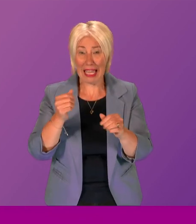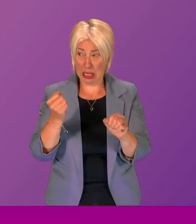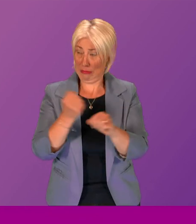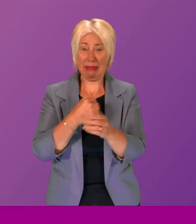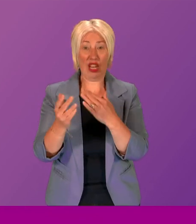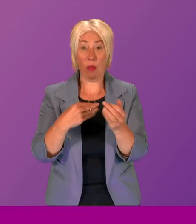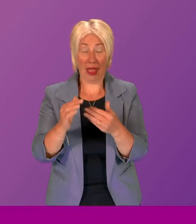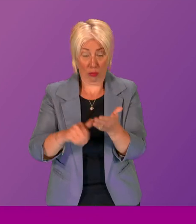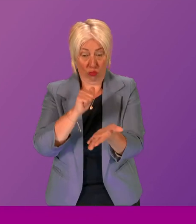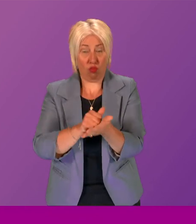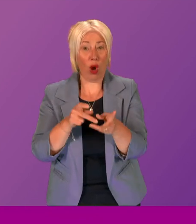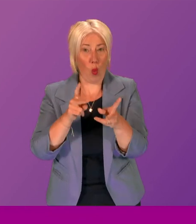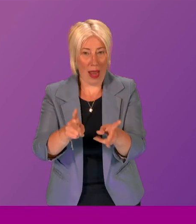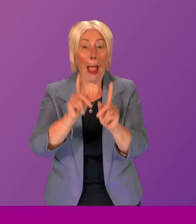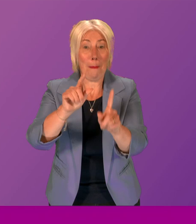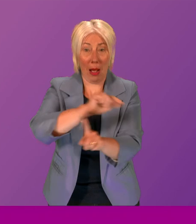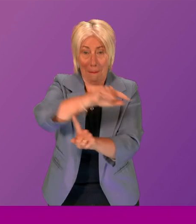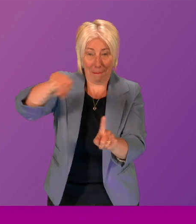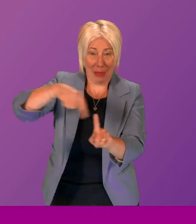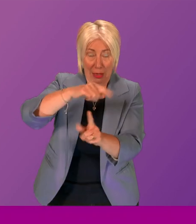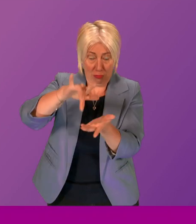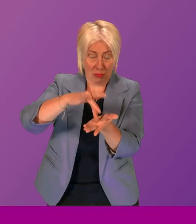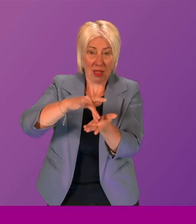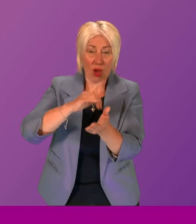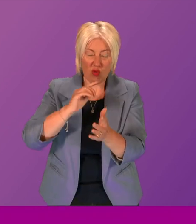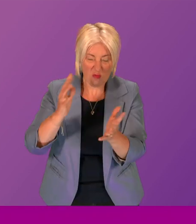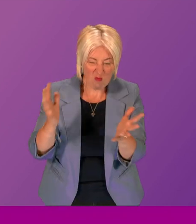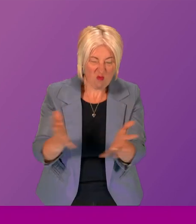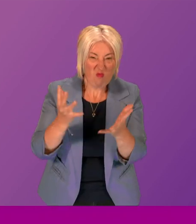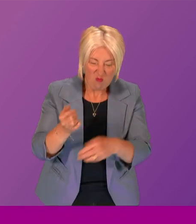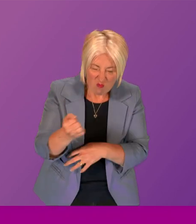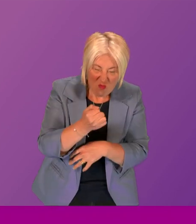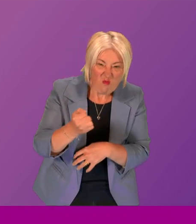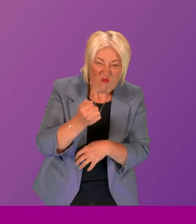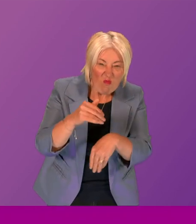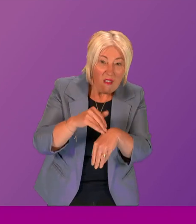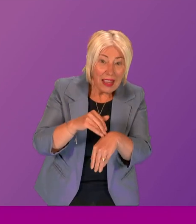I go back to the central point that stirring-up offences are not new. They have existed since